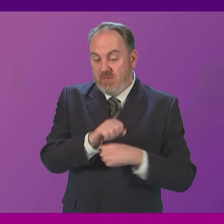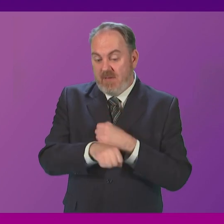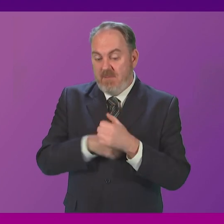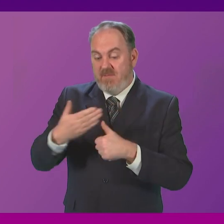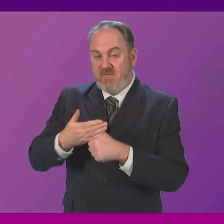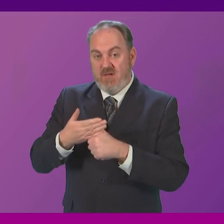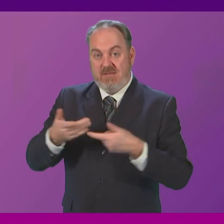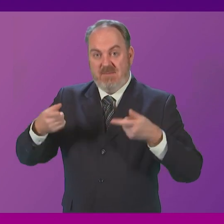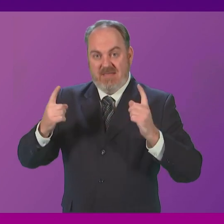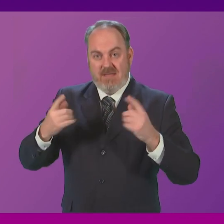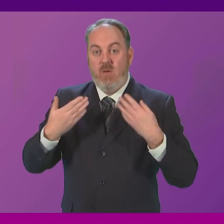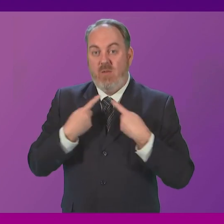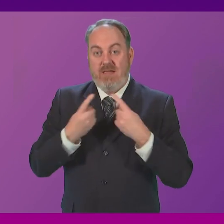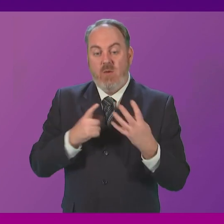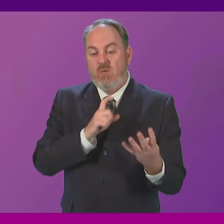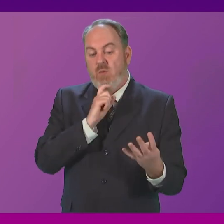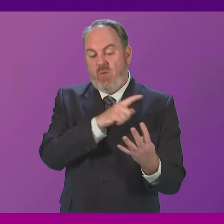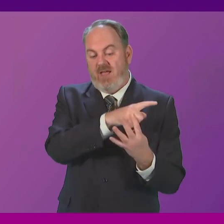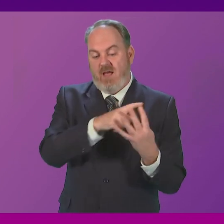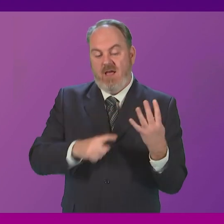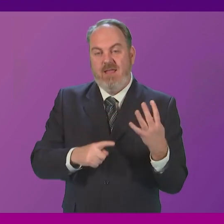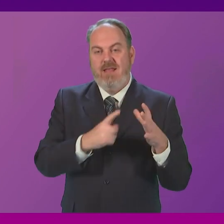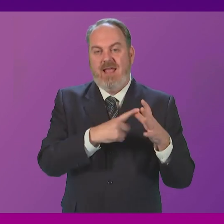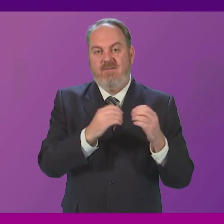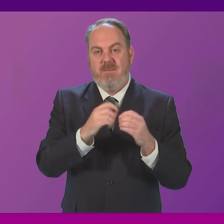I will now announce the nominations in alphabetical order.